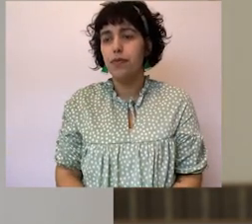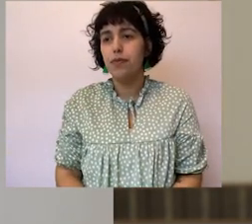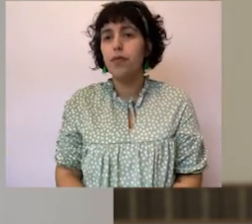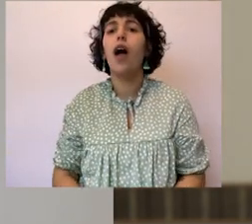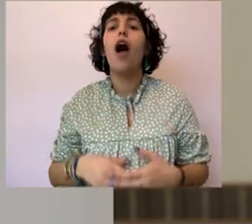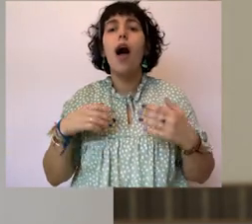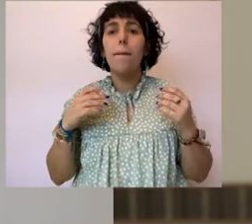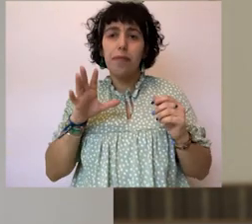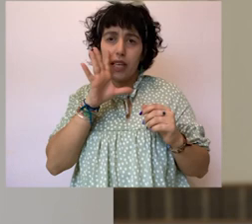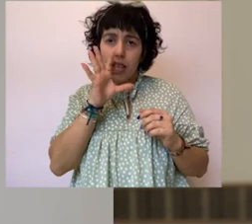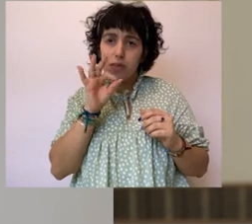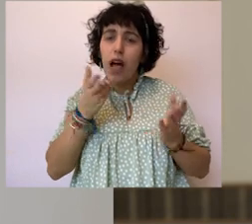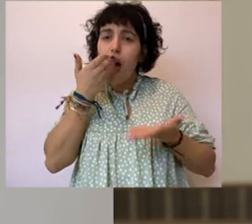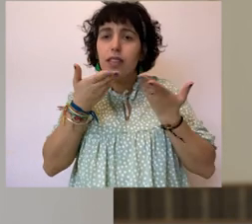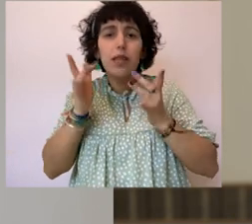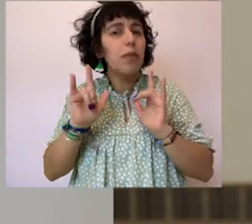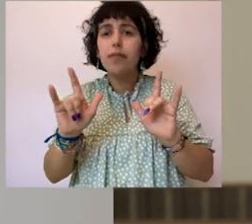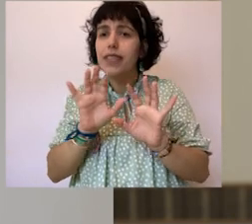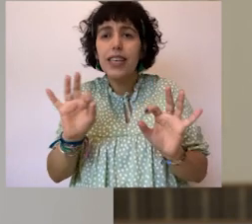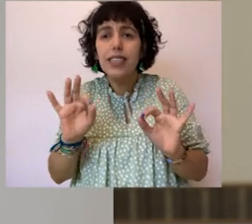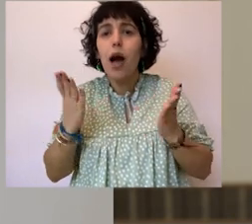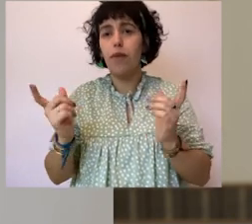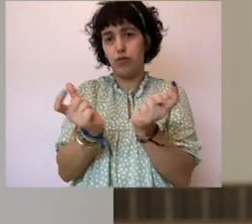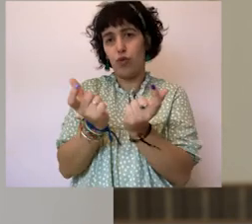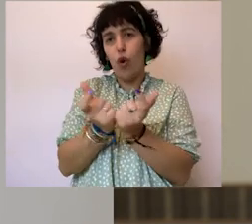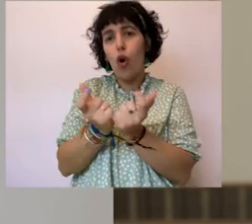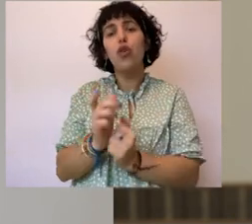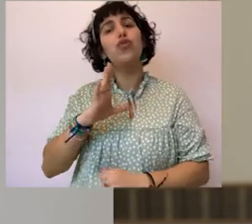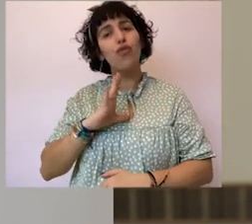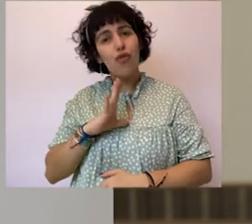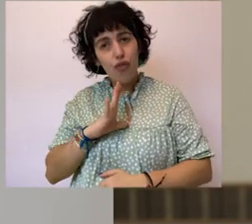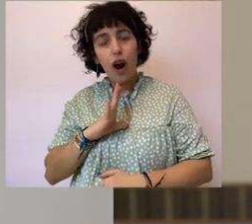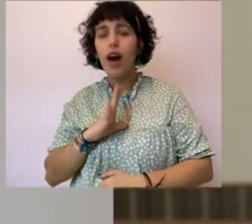at that moment, the information that I am not alone and to be organized,